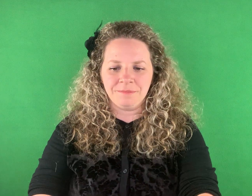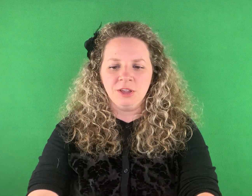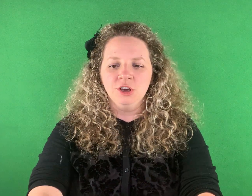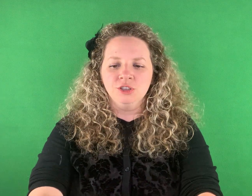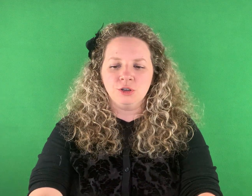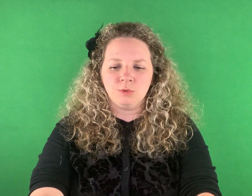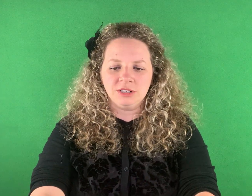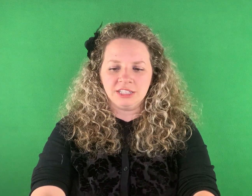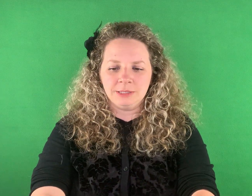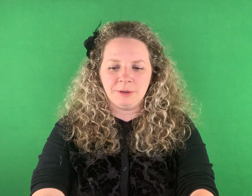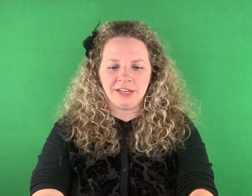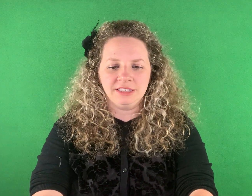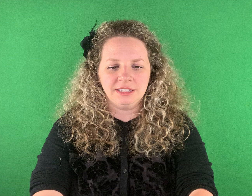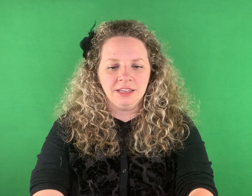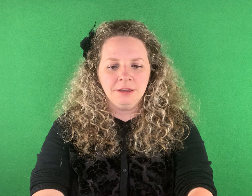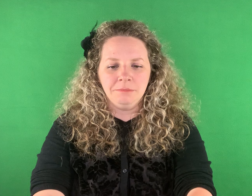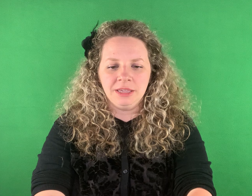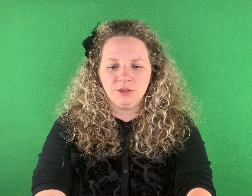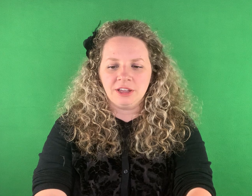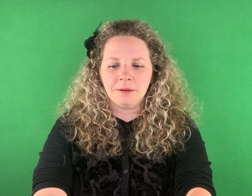So: WORST EXPERIENCE ME LOOK-UP